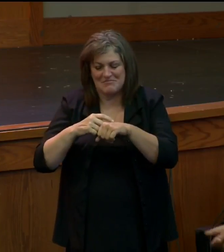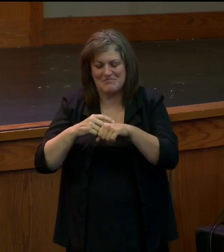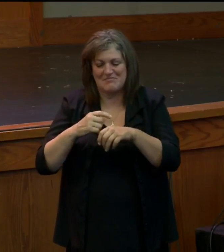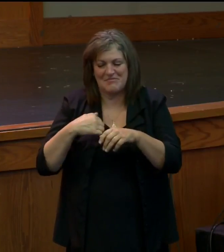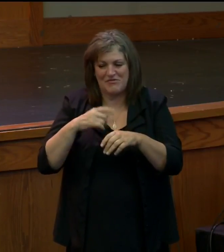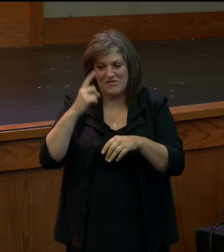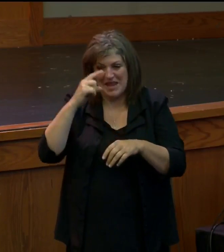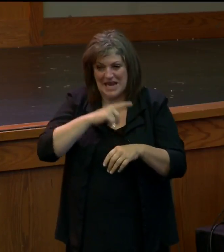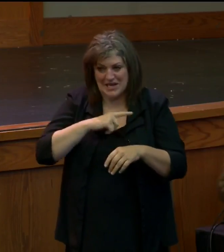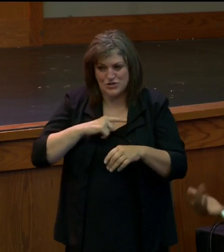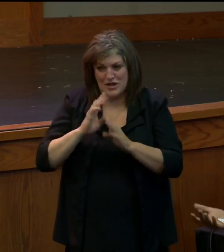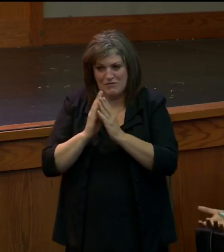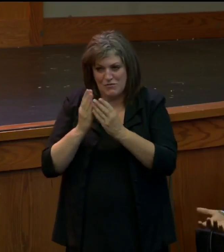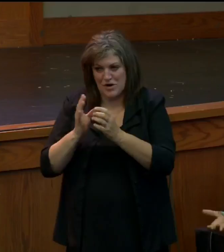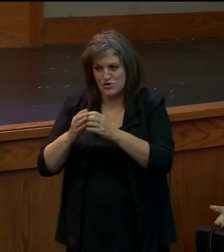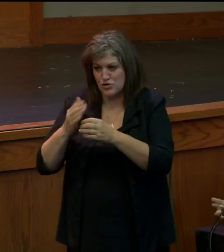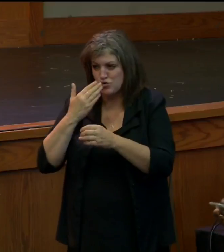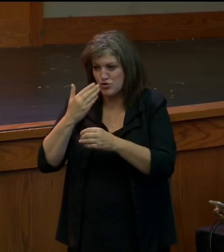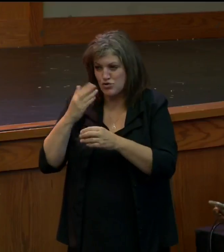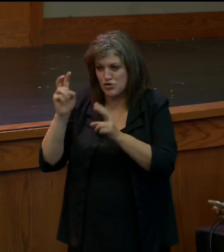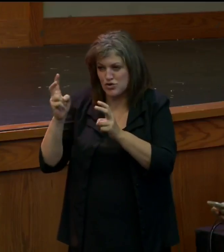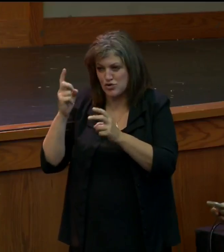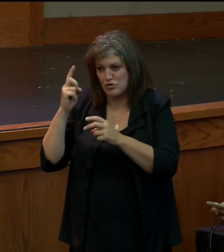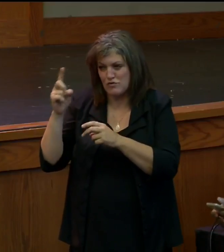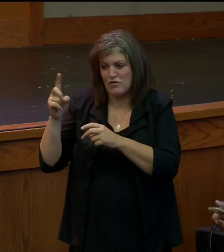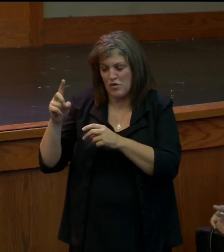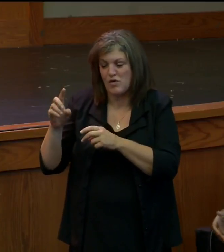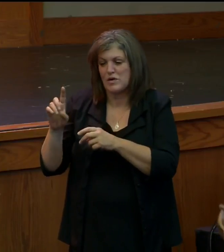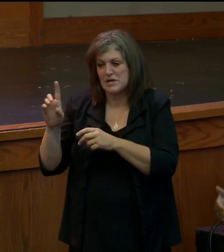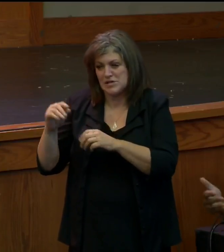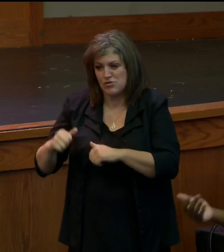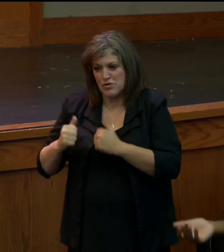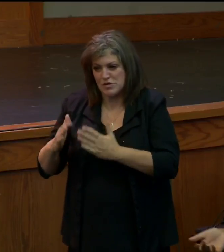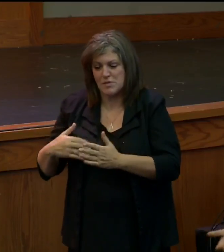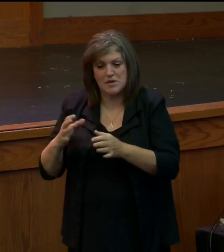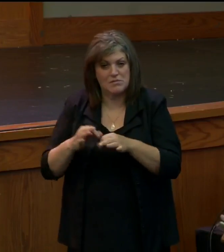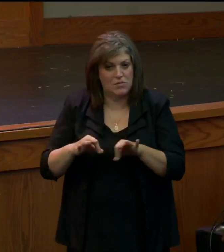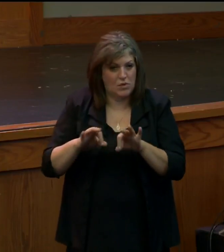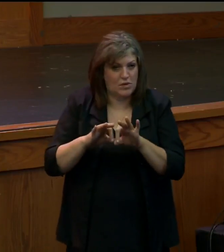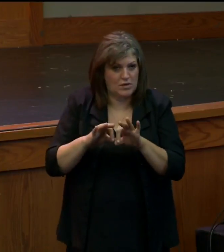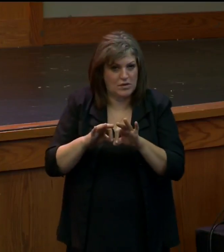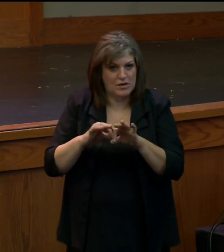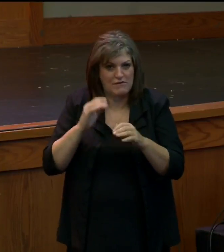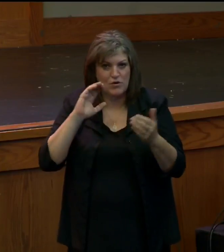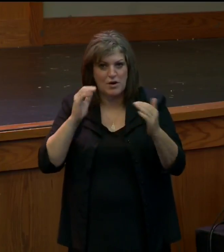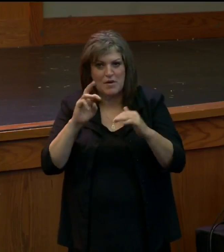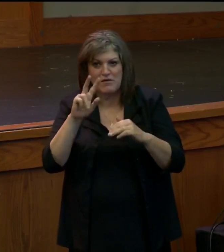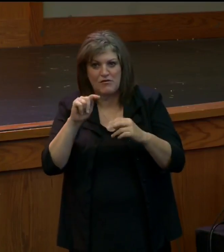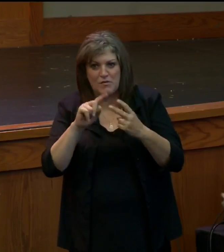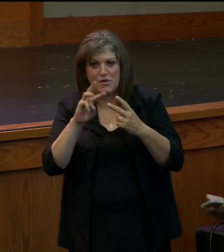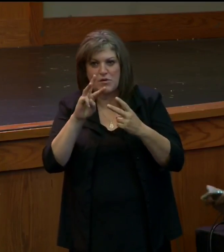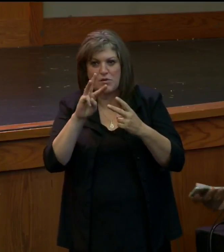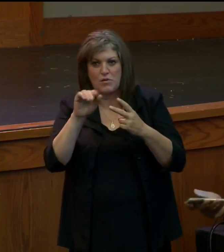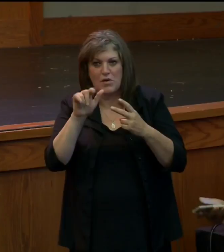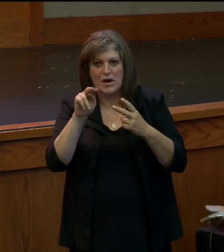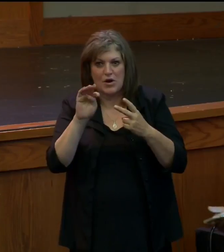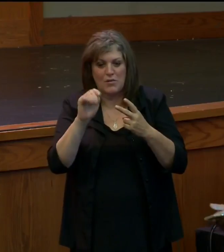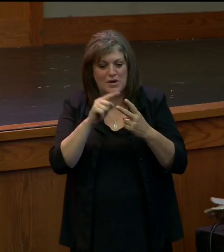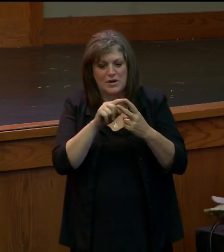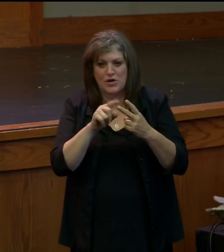I THINK THAT'S A REALLY BIG ISSUE FOR THE DISTRICT RESIDENTS. AND I THINK IT'S IMPORTANT TO NOTE WHEN YOU ARE TRYING TO COMPARE TO VERMONT AND WYOMING, YOU GUYS SURPASS THEIR